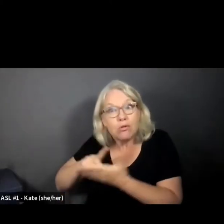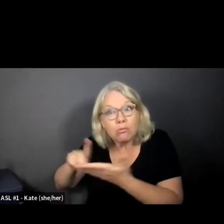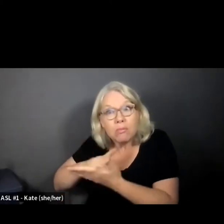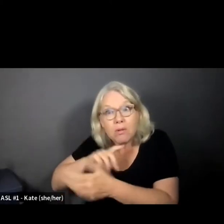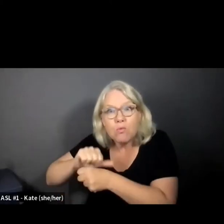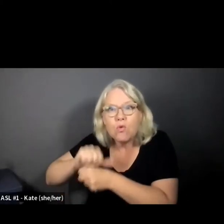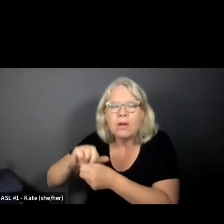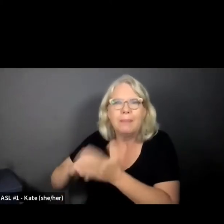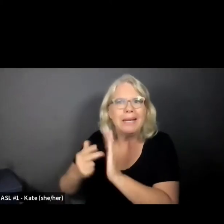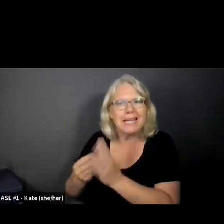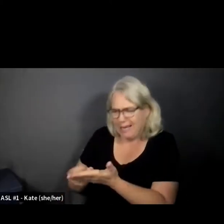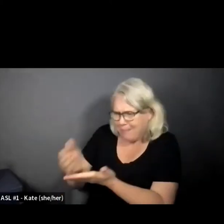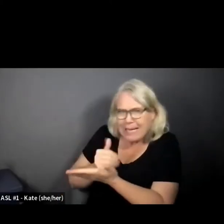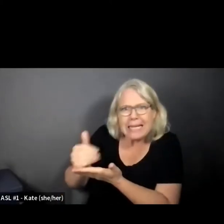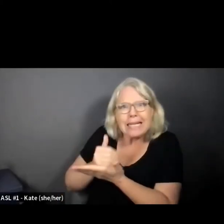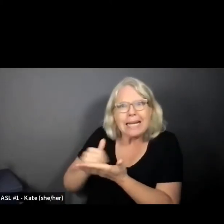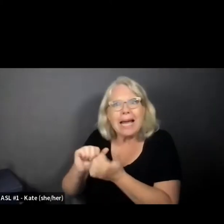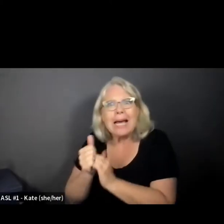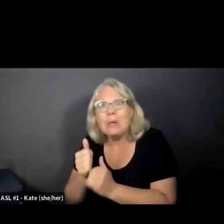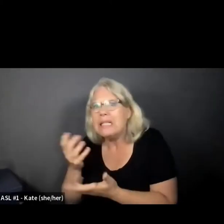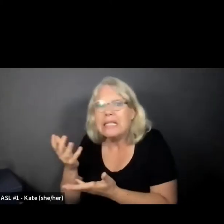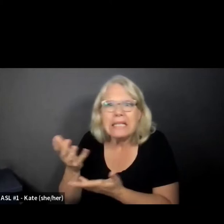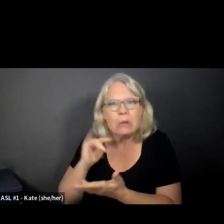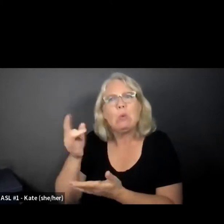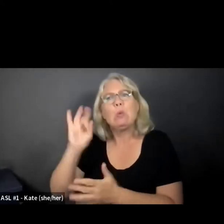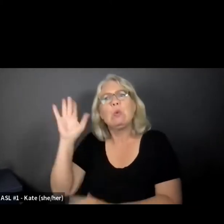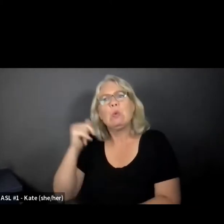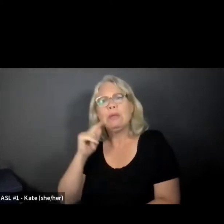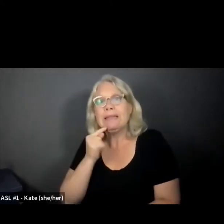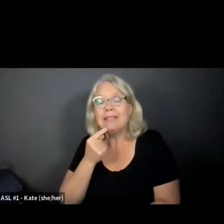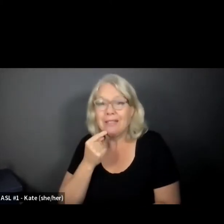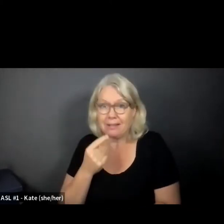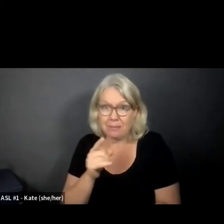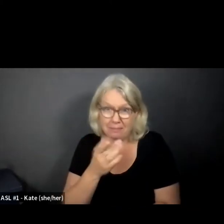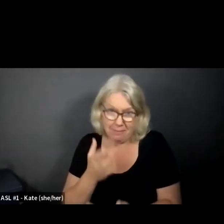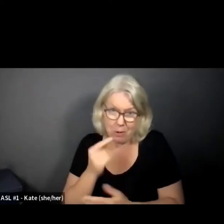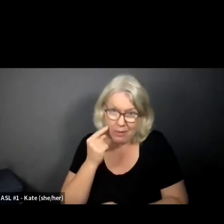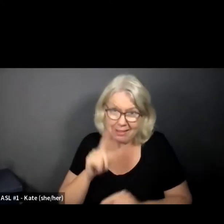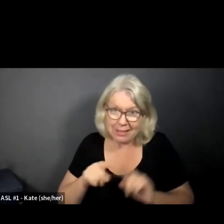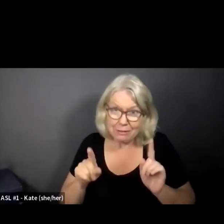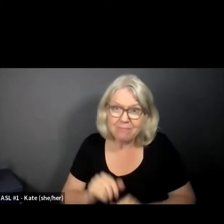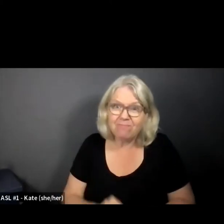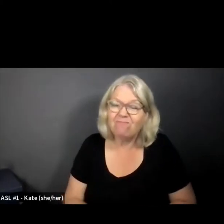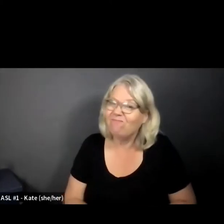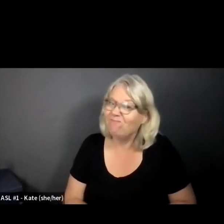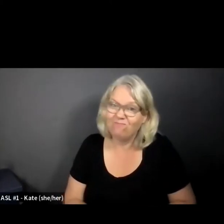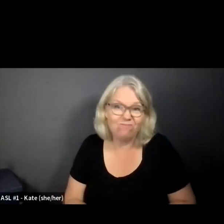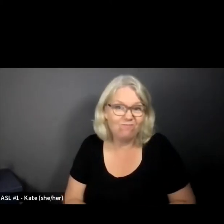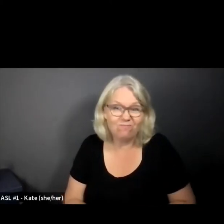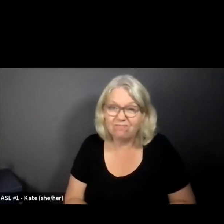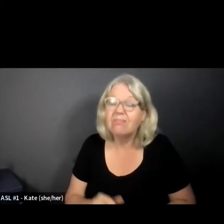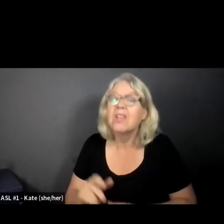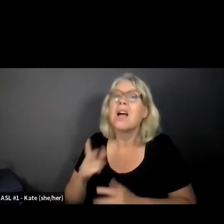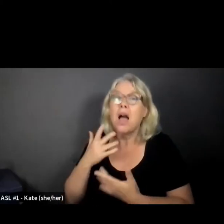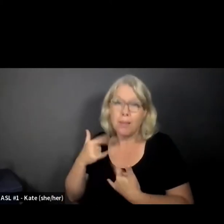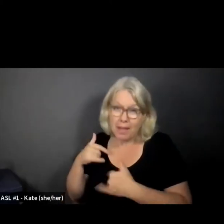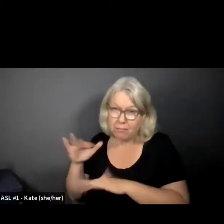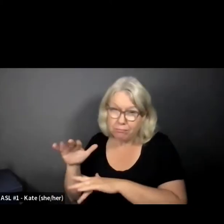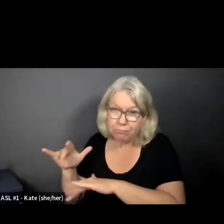AND, IF SO, I REGRET TO INFORM YOU HAVING SURVEYED THE CASE LAW, EVEN IN THE EMPLOYMENT